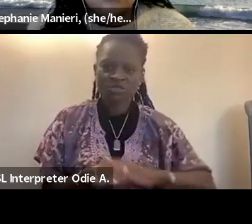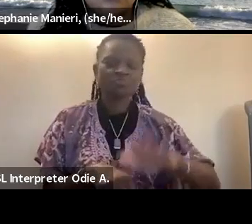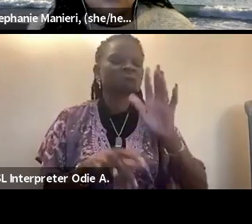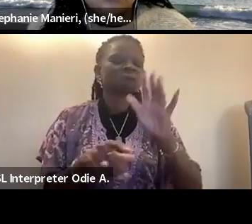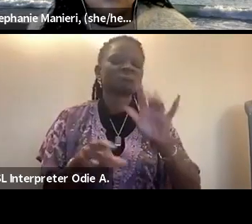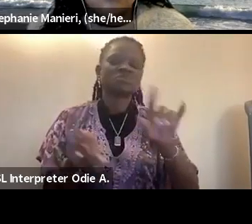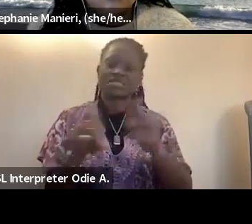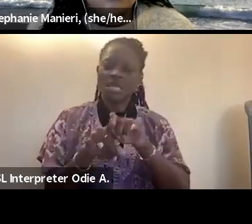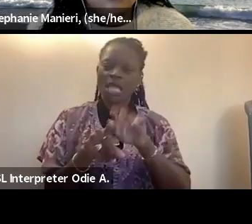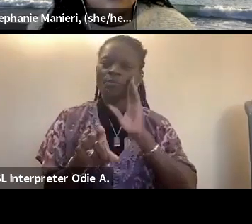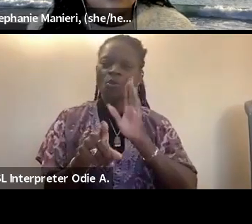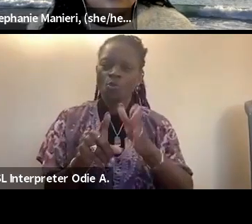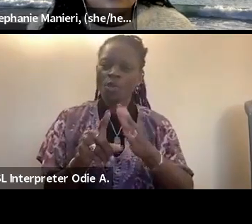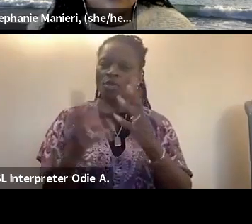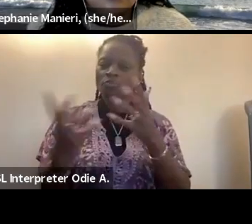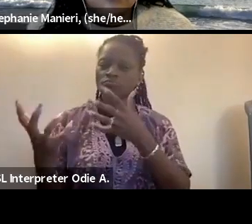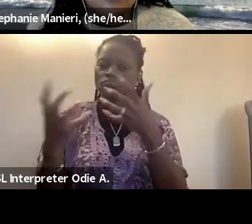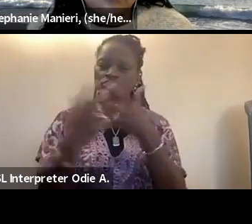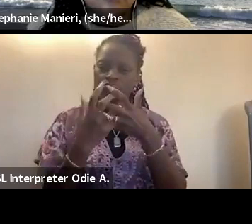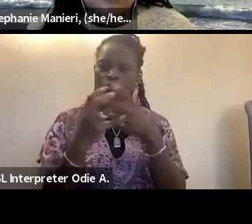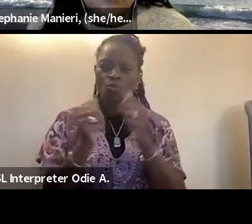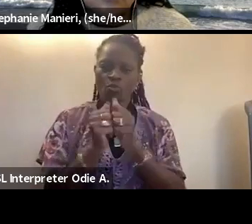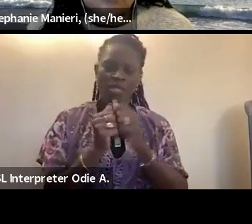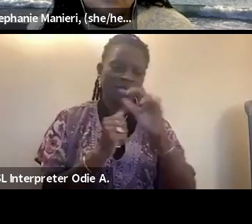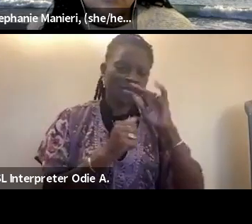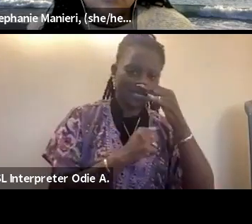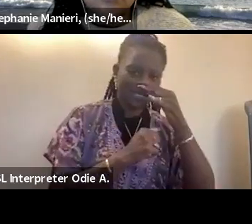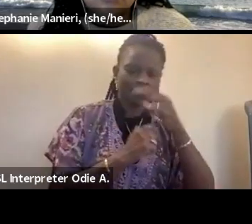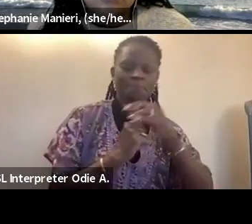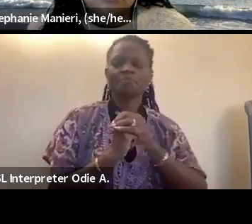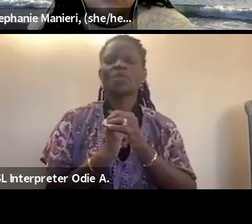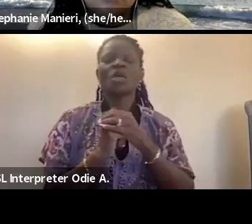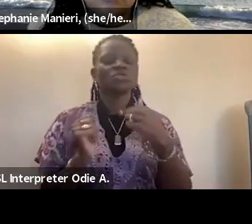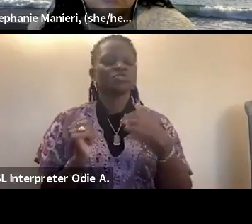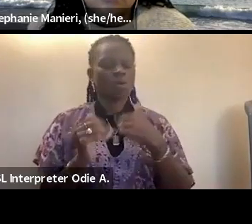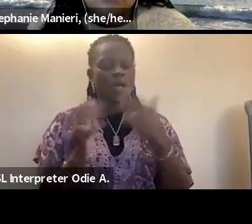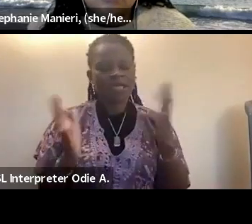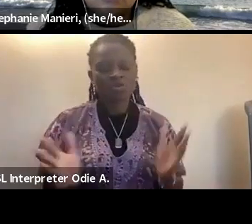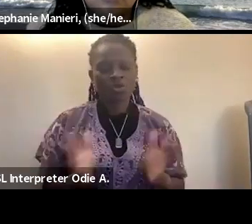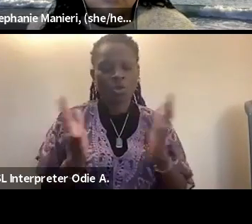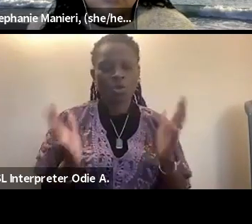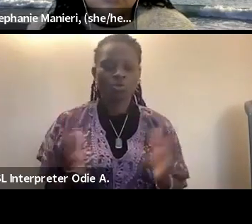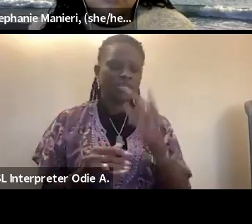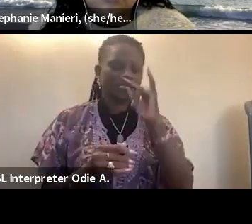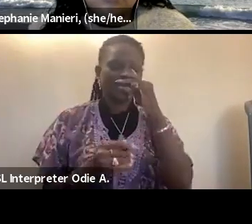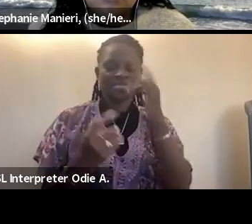So I would strongly encourage parents to vaccinate. And if they do have questions to please